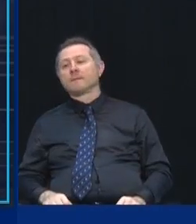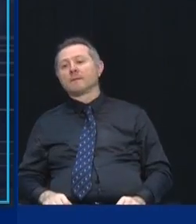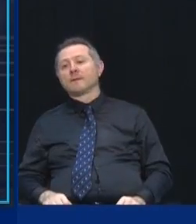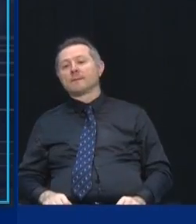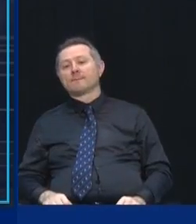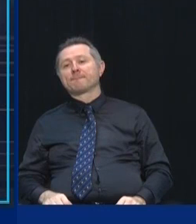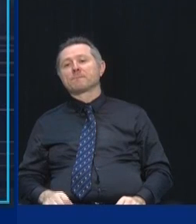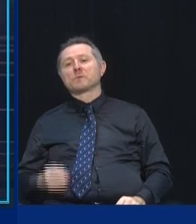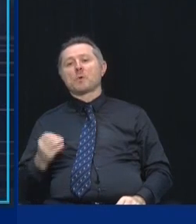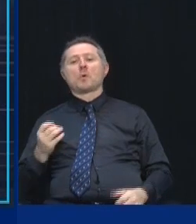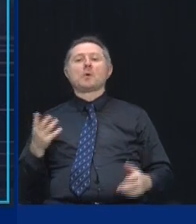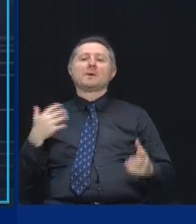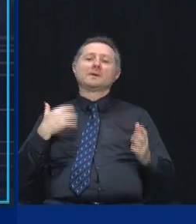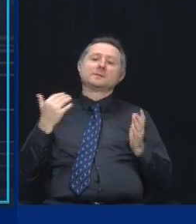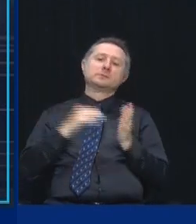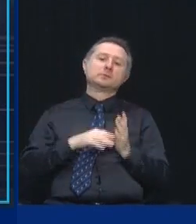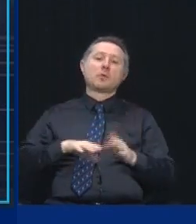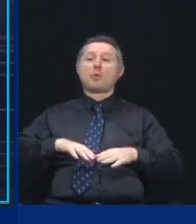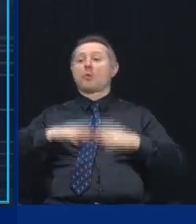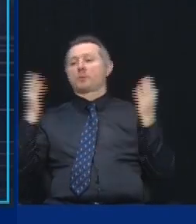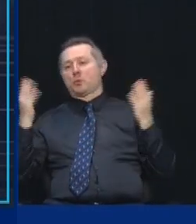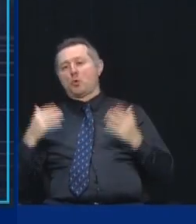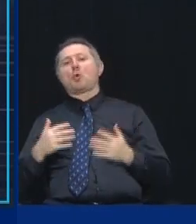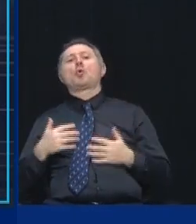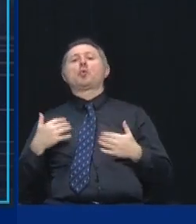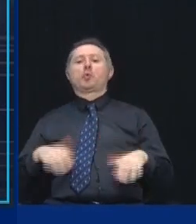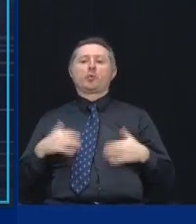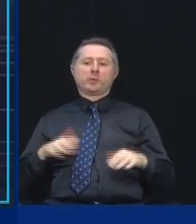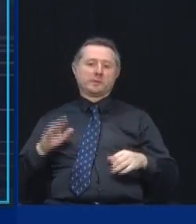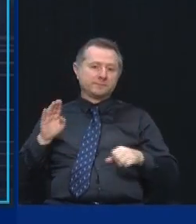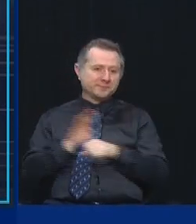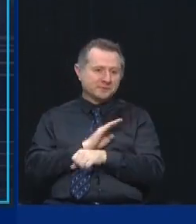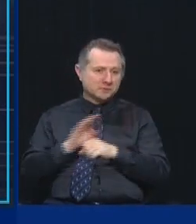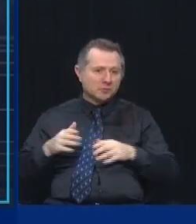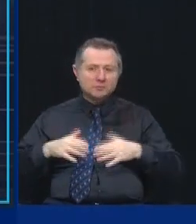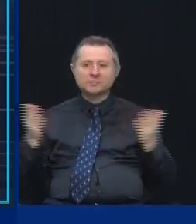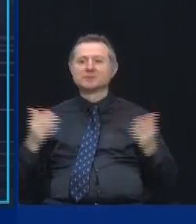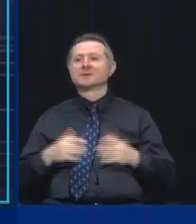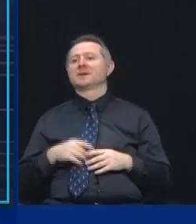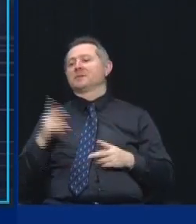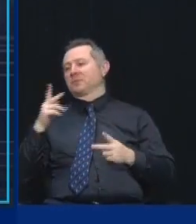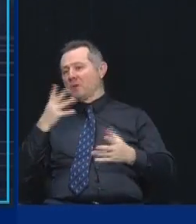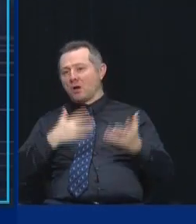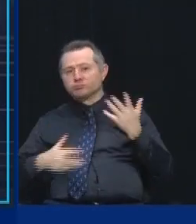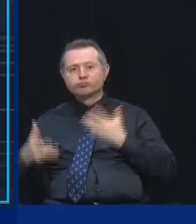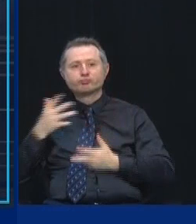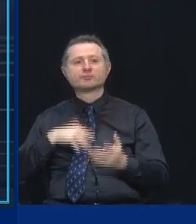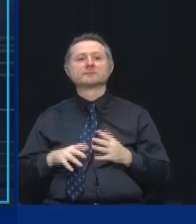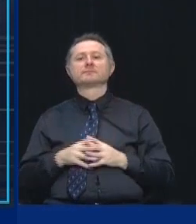UNLESS IT IS ORGANIZED AROUND VACCINATIONS OR NEGATIVE TEST RESULTS. ECONOMIC AND SOCIAL ACTIVITY,